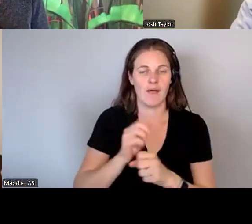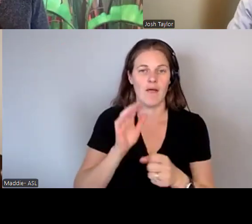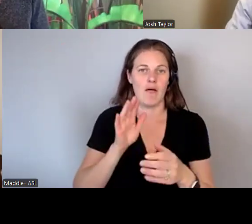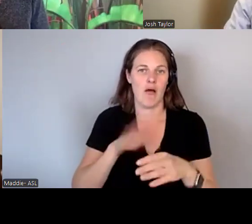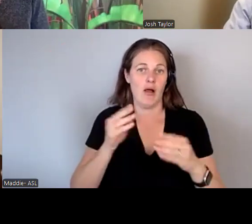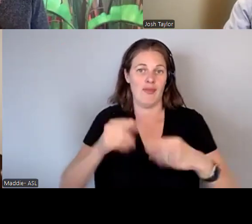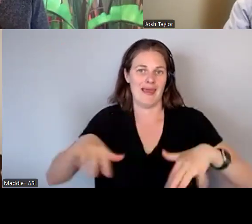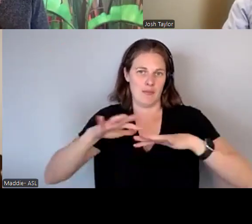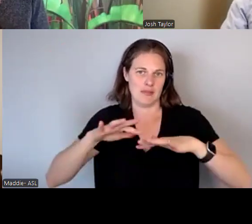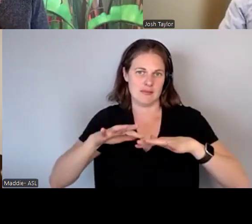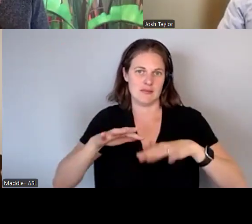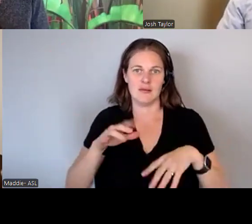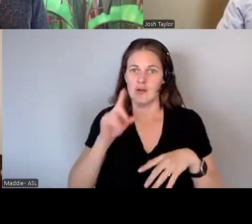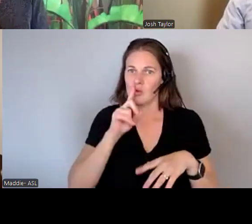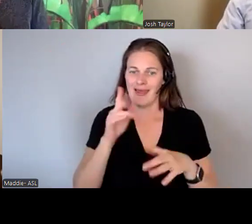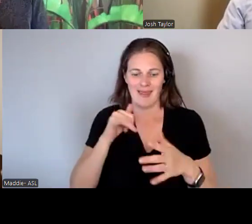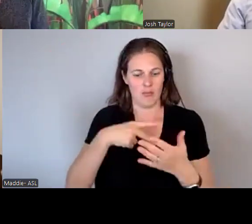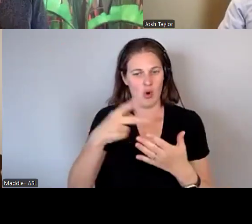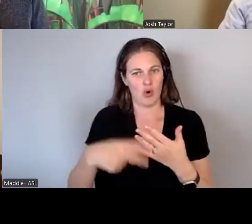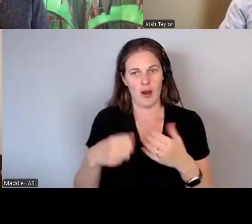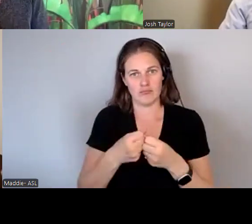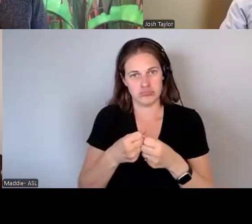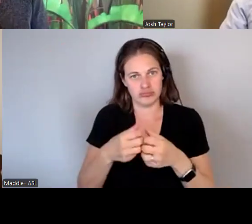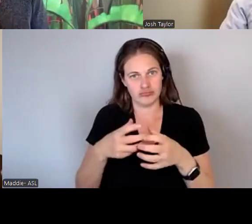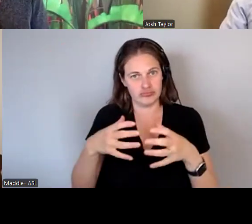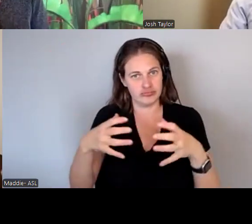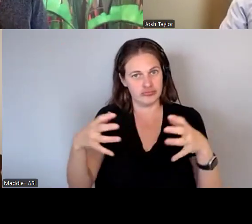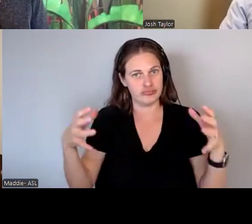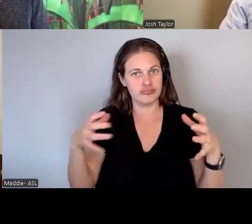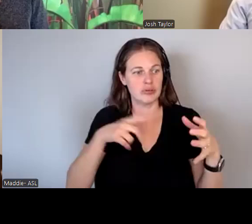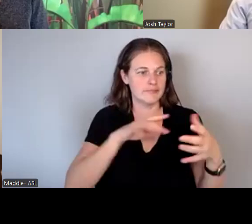I know they've worked with several agencies and have,